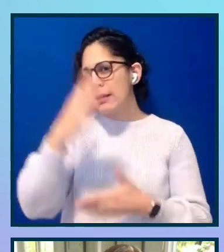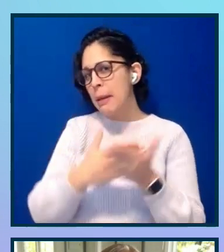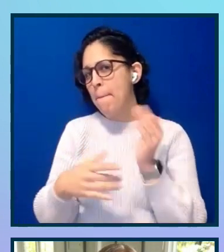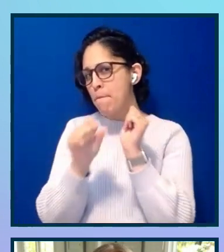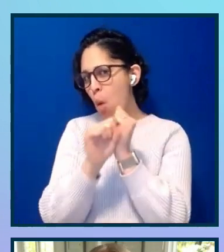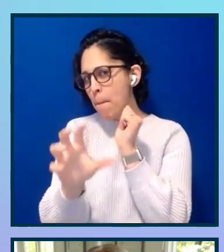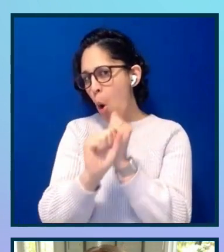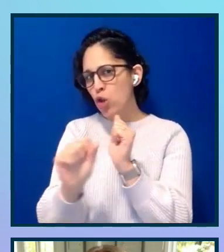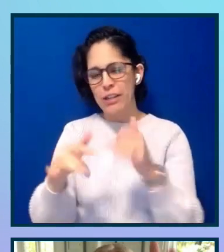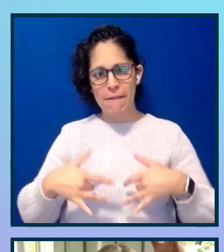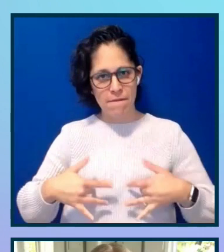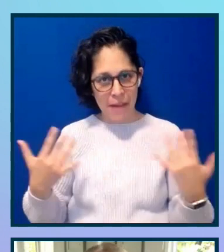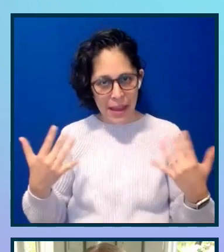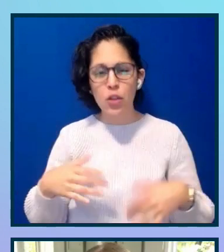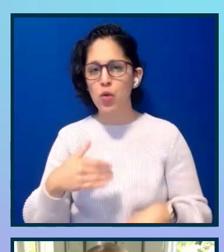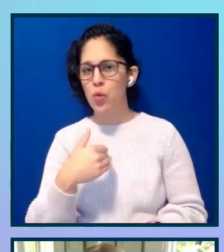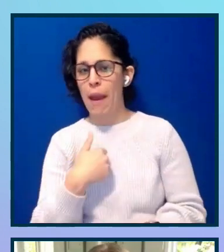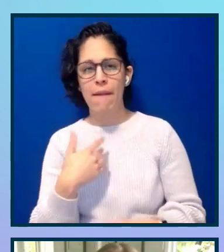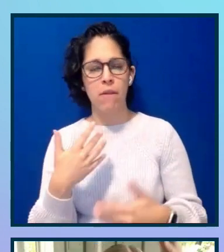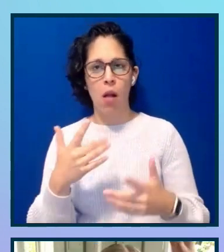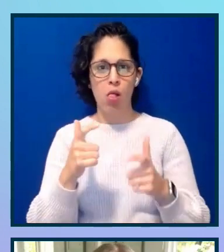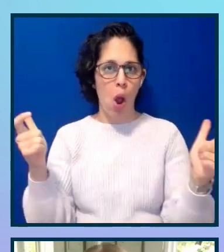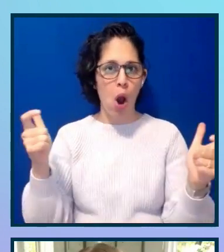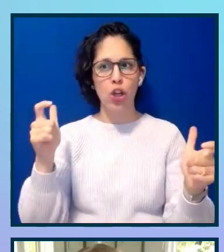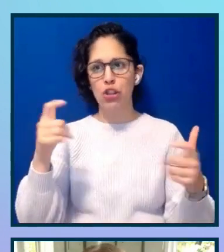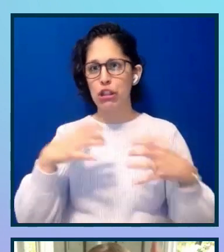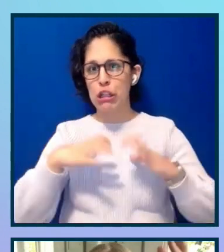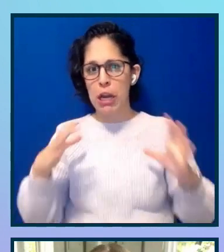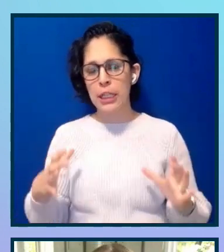where you have a large volume of customers that kind of flow in,